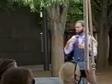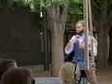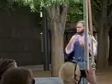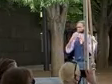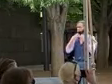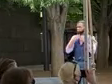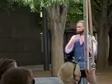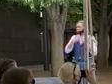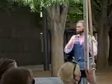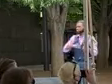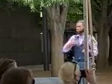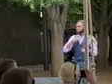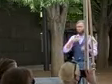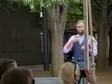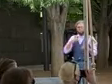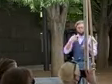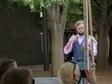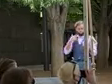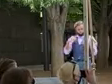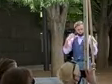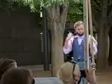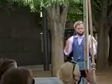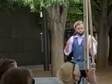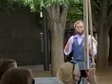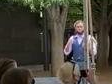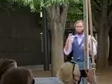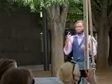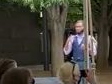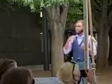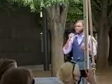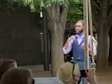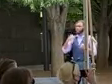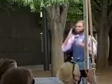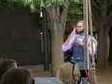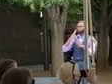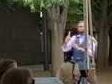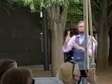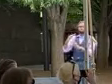something to take courage from, something to memorialize, to celebrate.